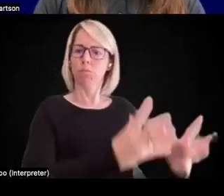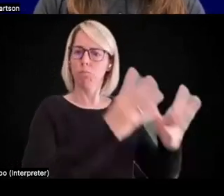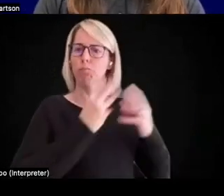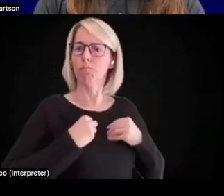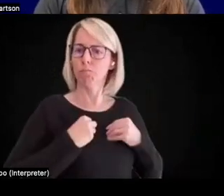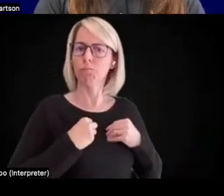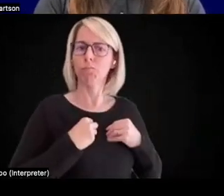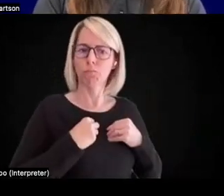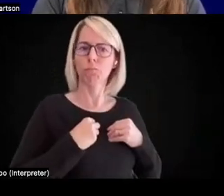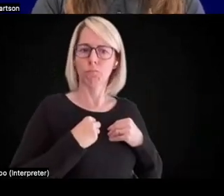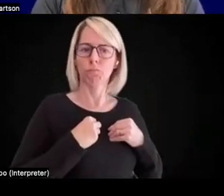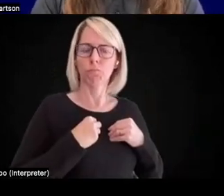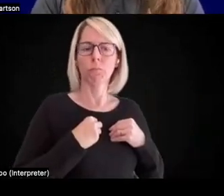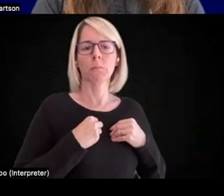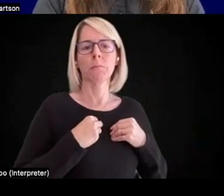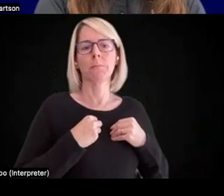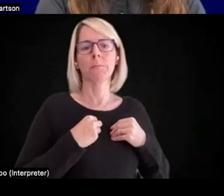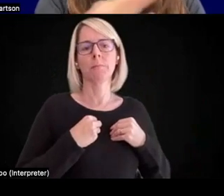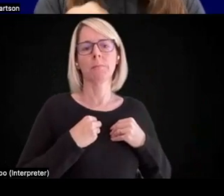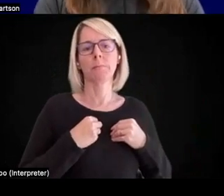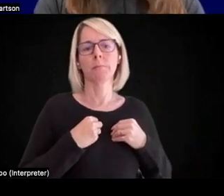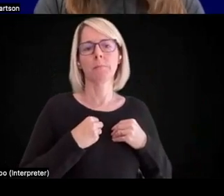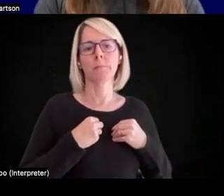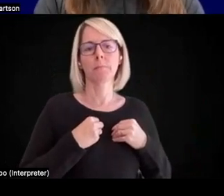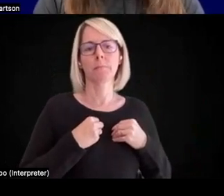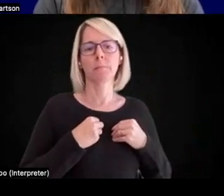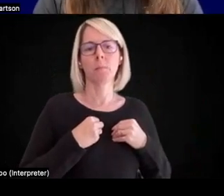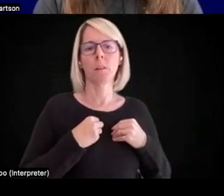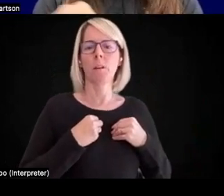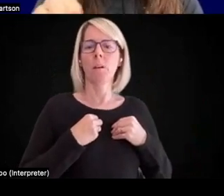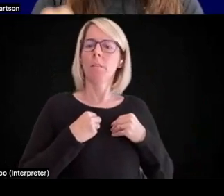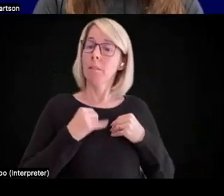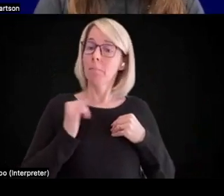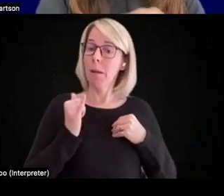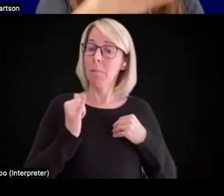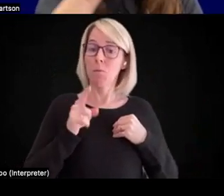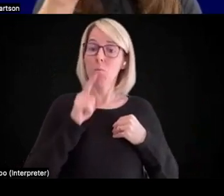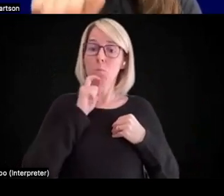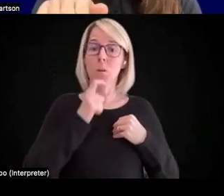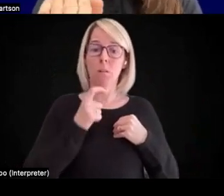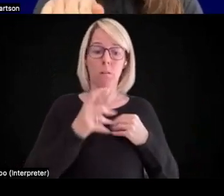have received that, you might then go and pause and wait for the next thing, so you go back to